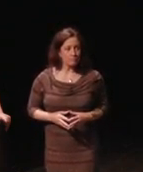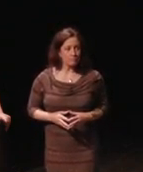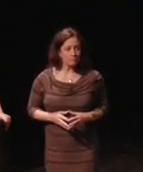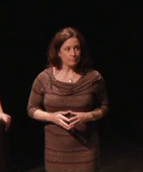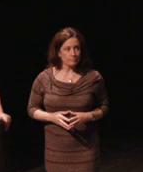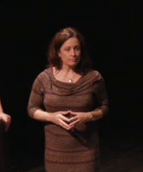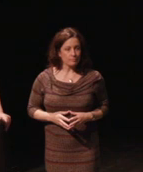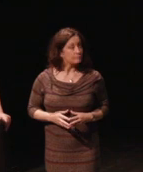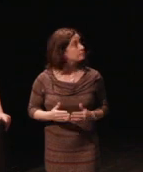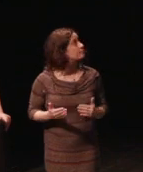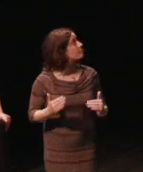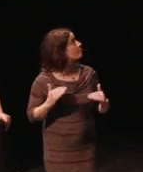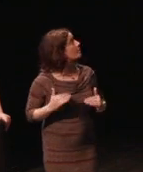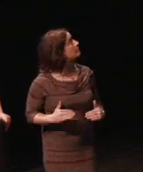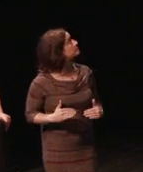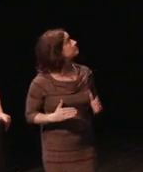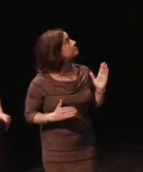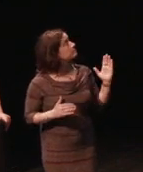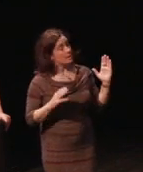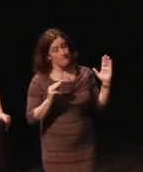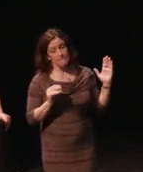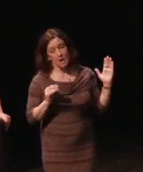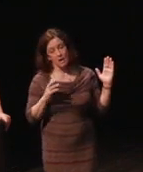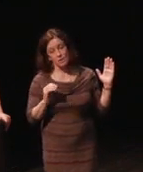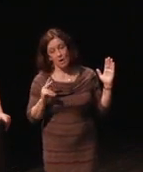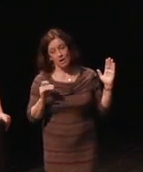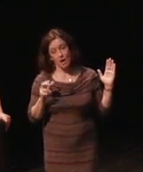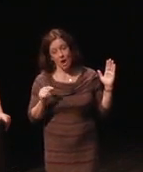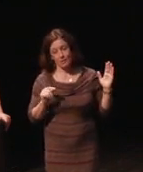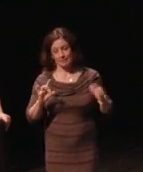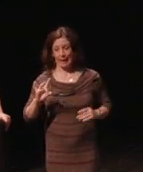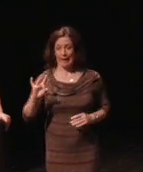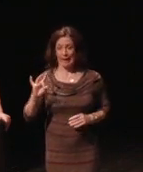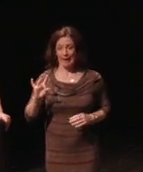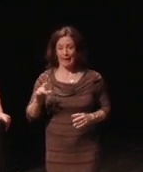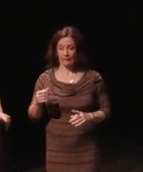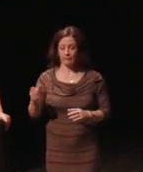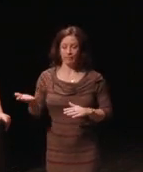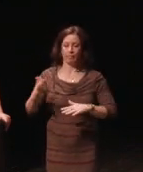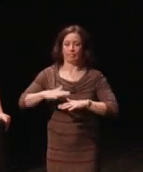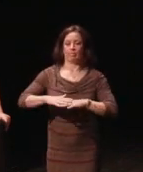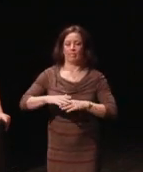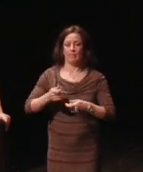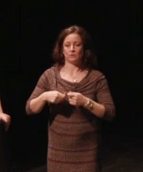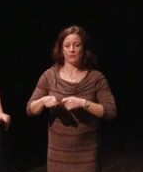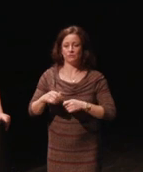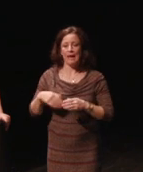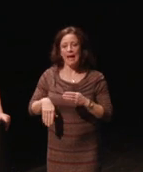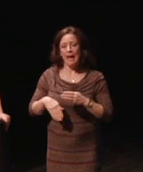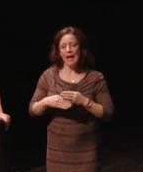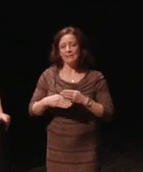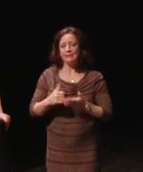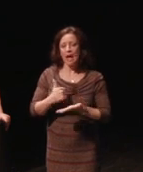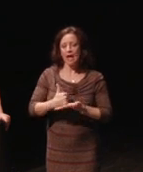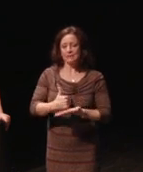So when Mario Kart 8 came to Switch, they had assists other than for acceleration,